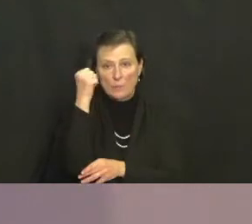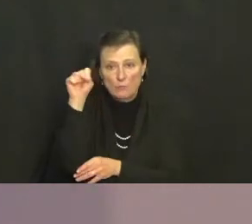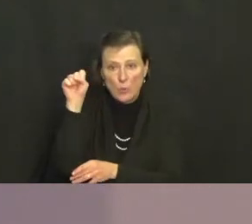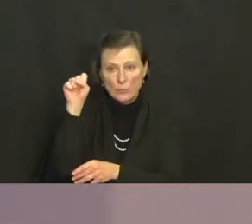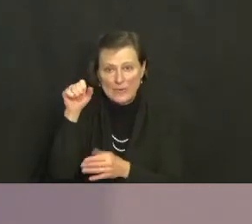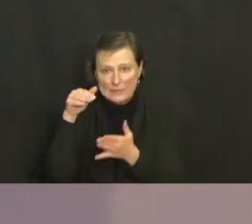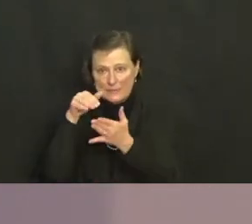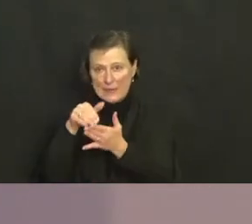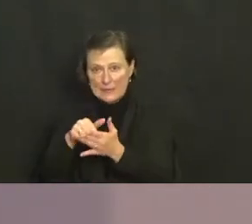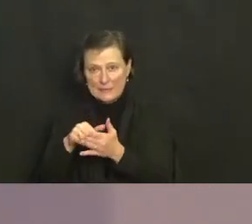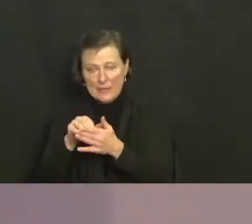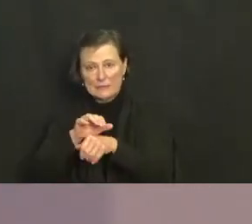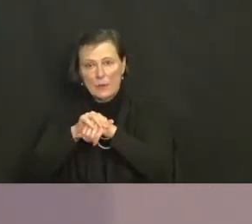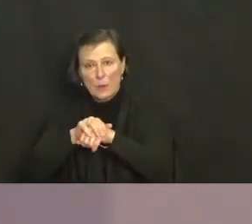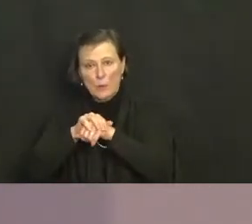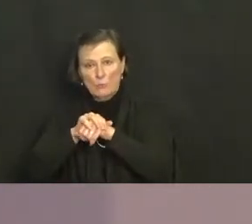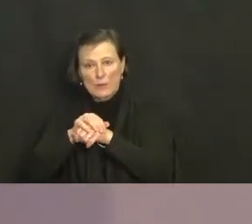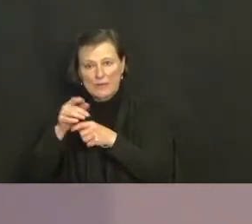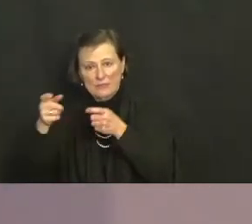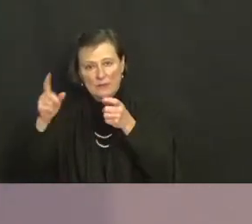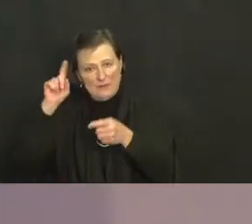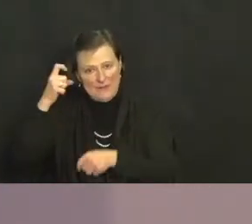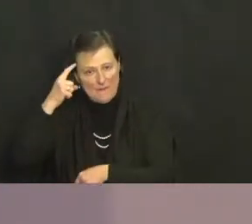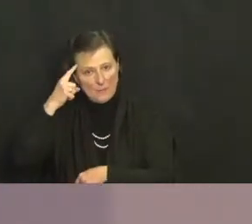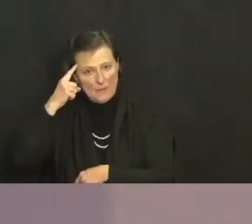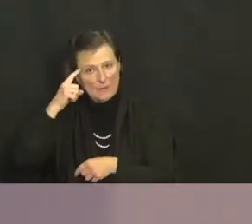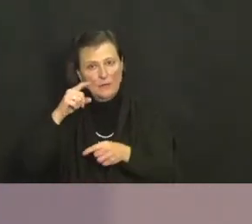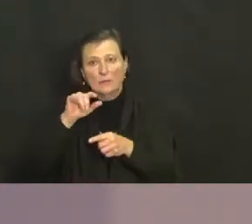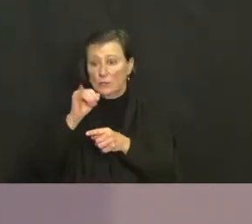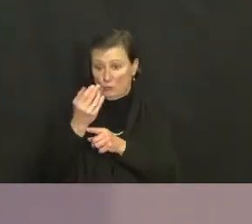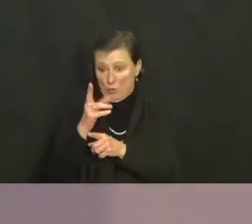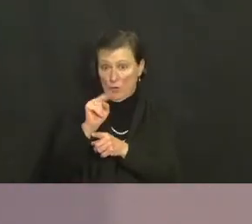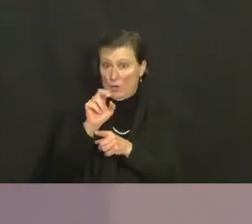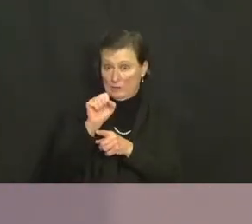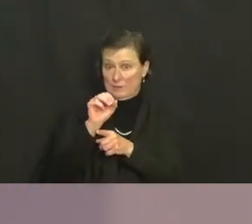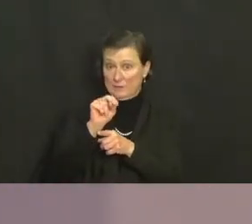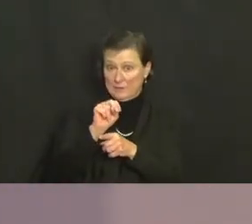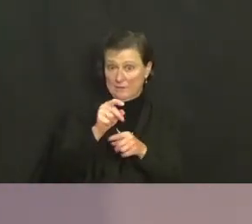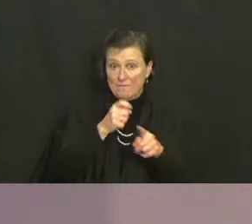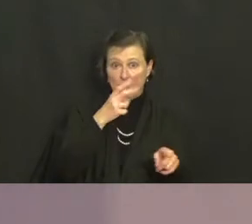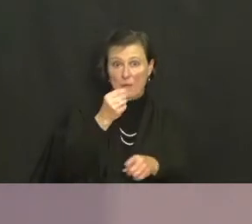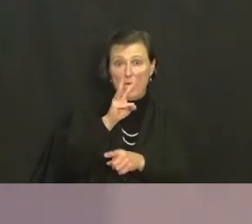And, President Johnson, Mordecai Johnson of Howard University, he ended his lecture that